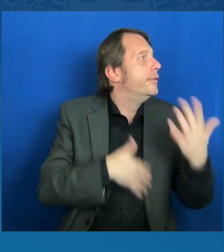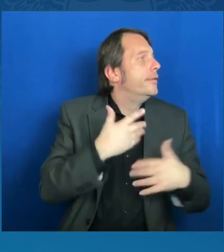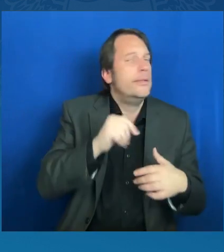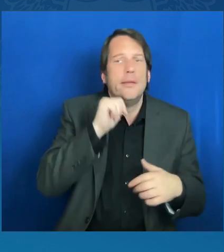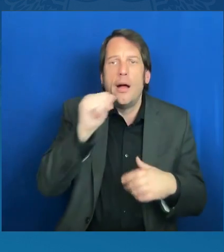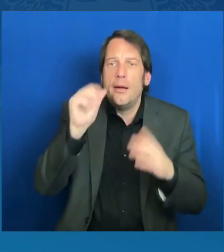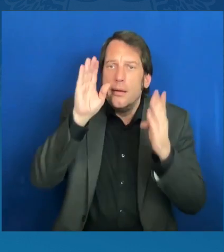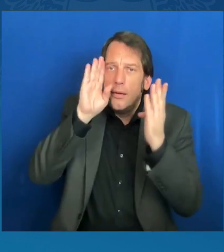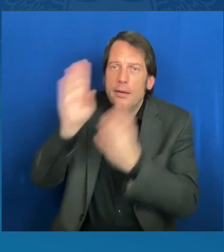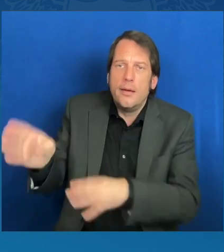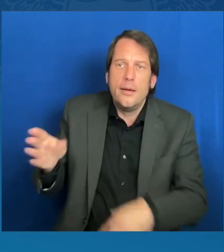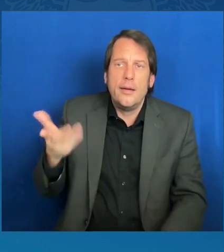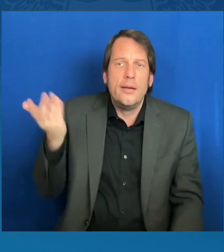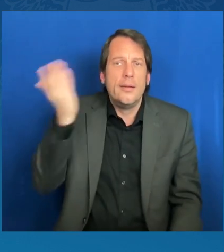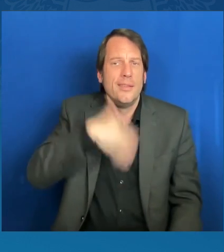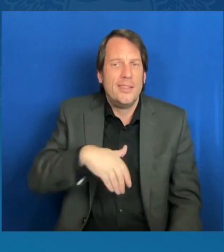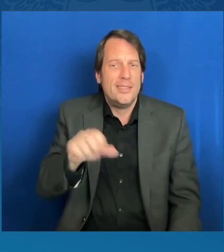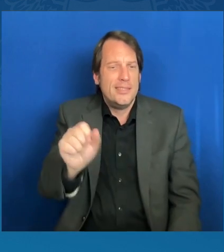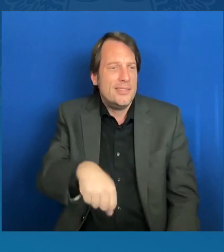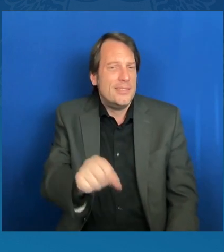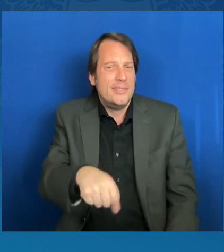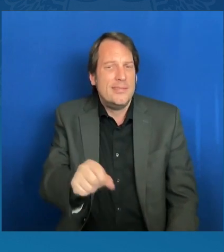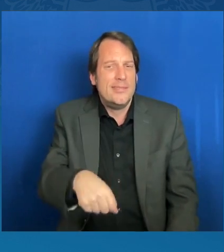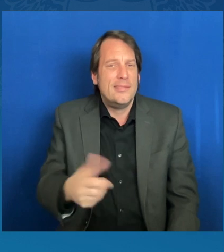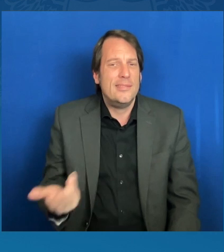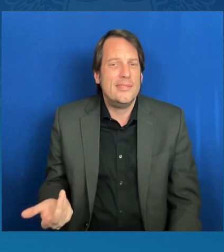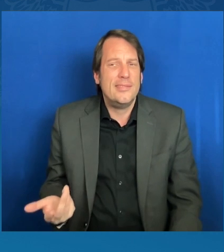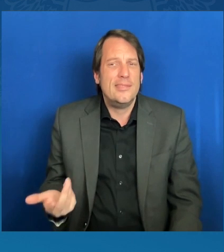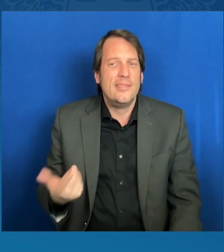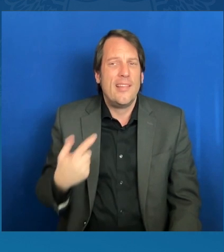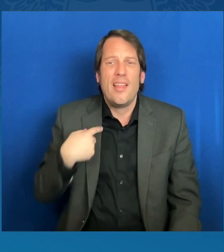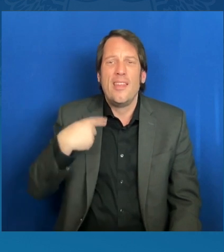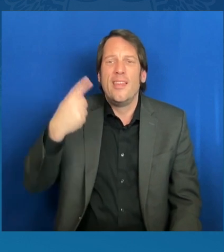to think about other things instead of the things that are difficult to think about.